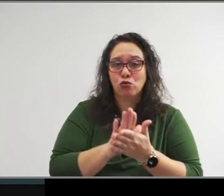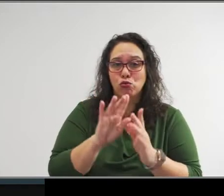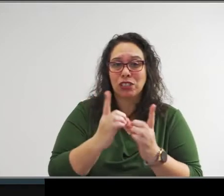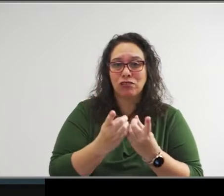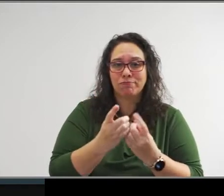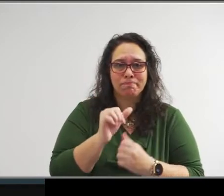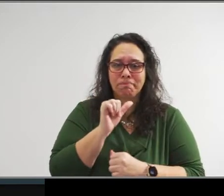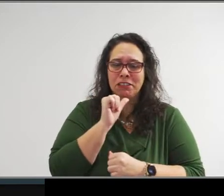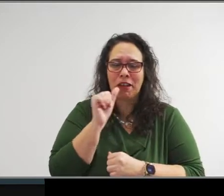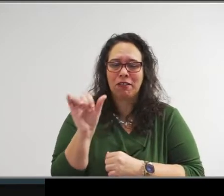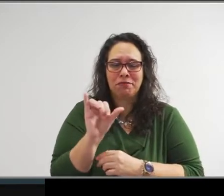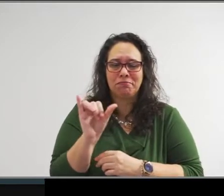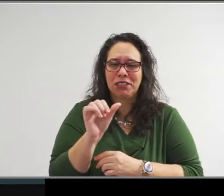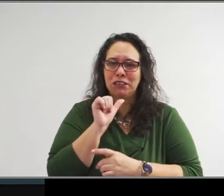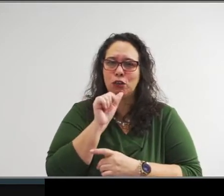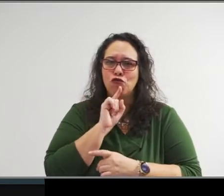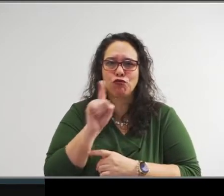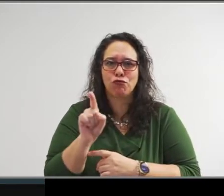So, here we go.